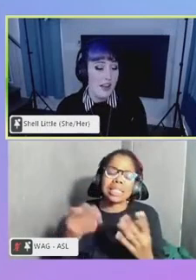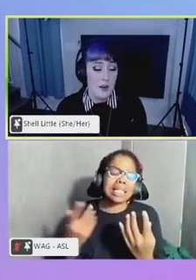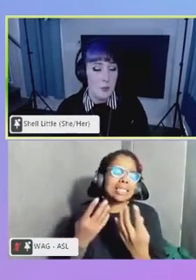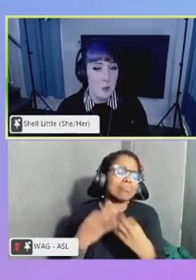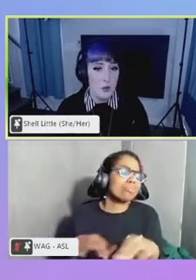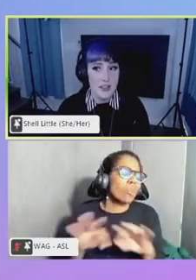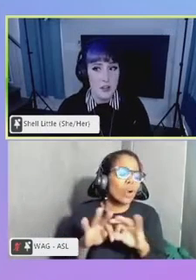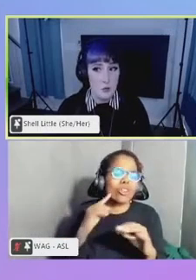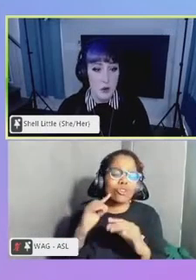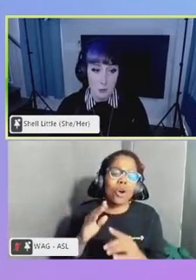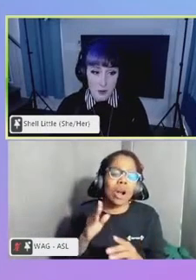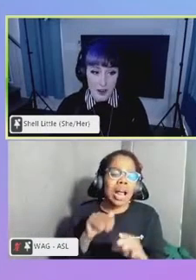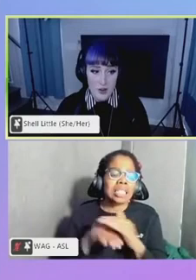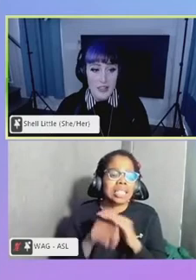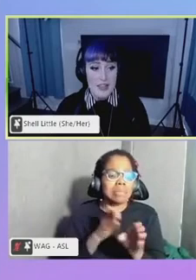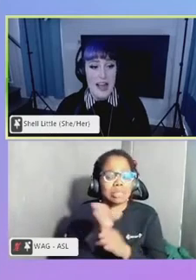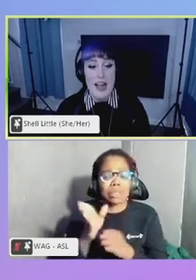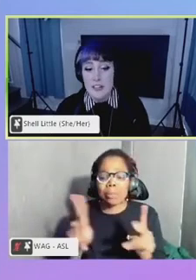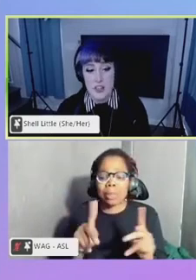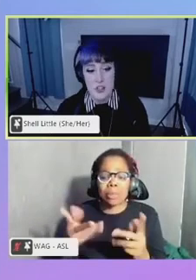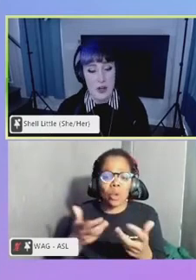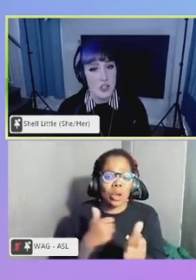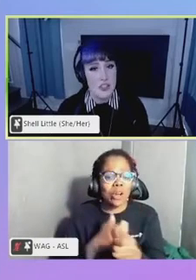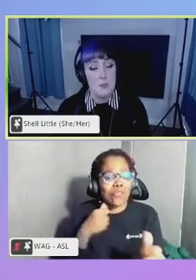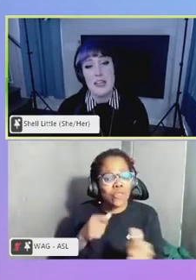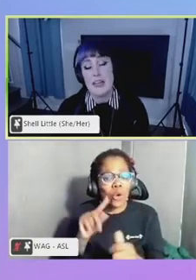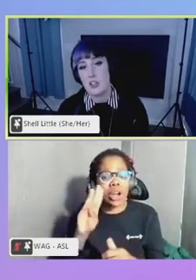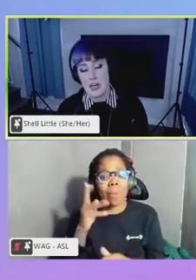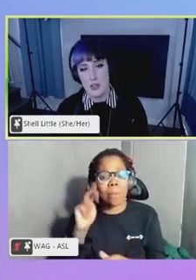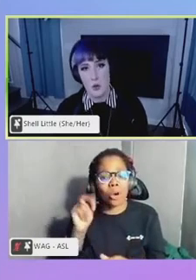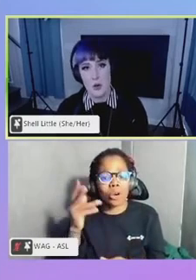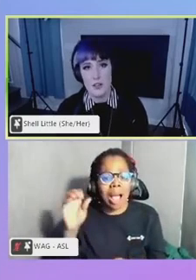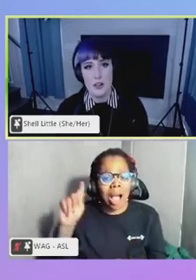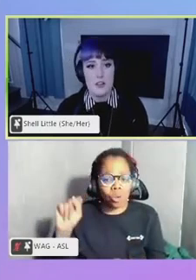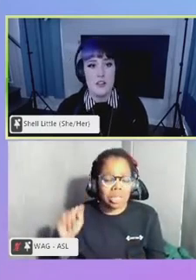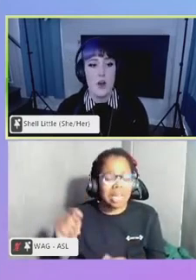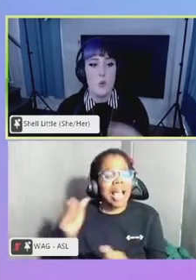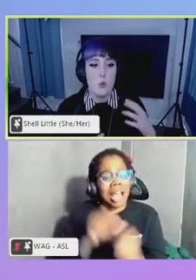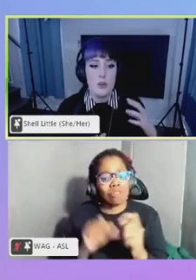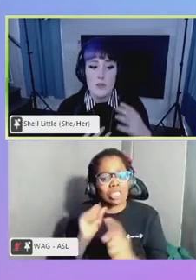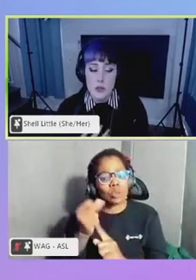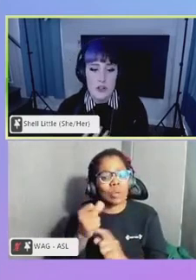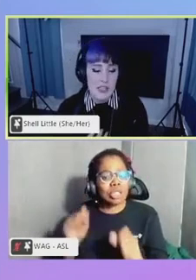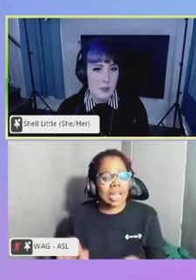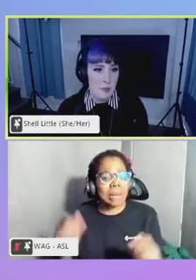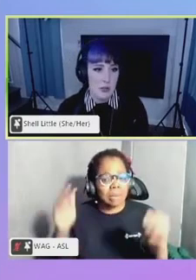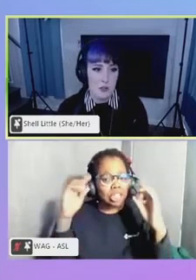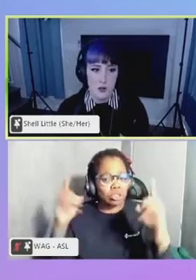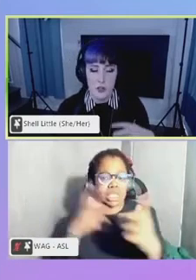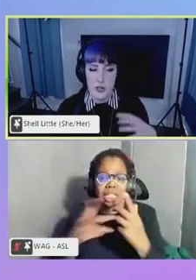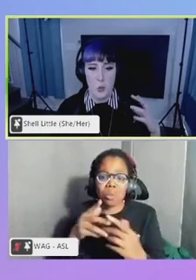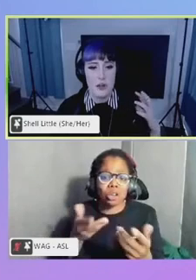30. time you do it, 40. And then you go up and up and up. So learning to put your battles is a huge lesson for